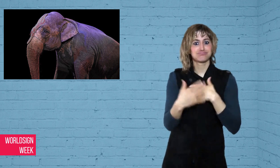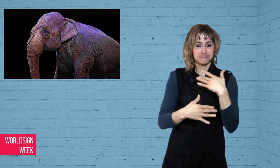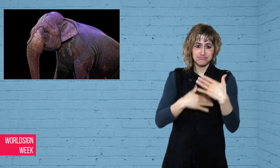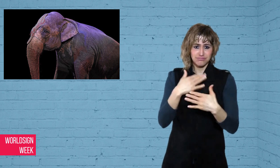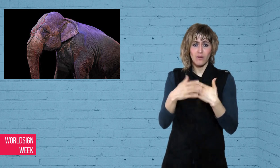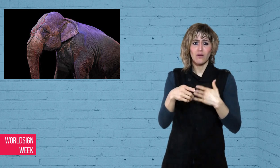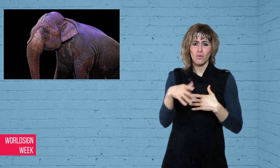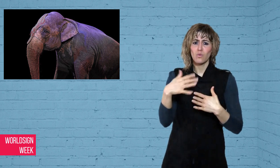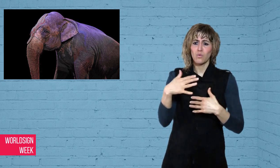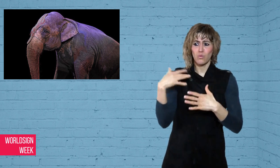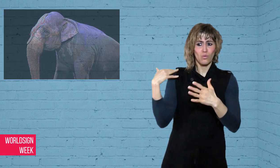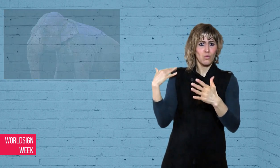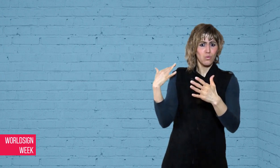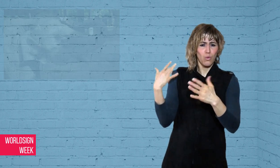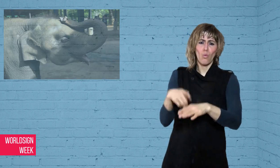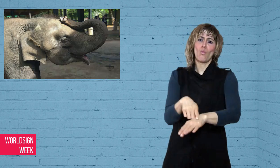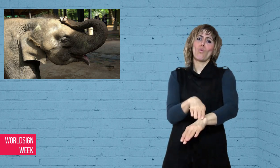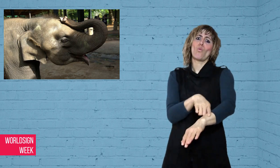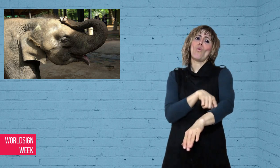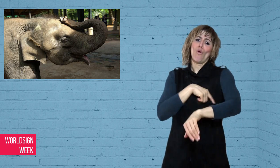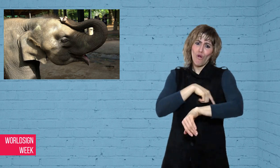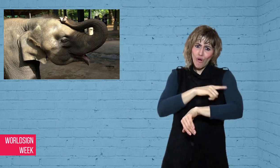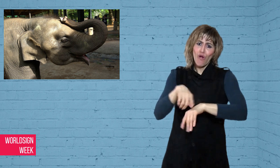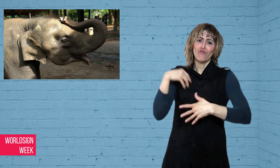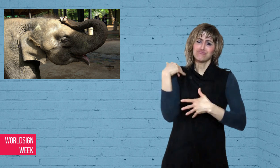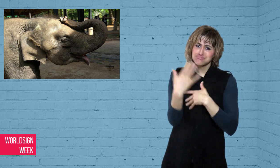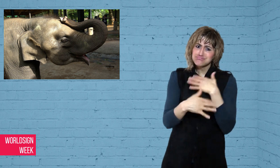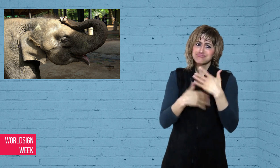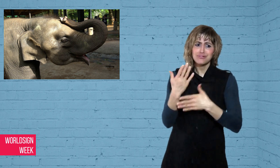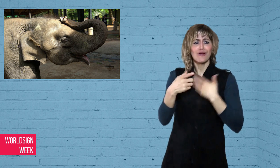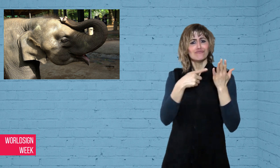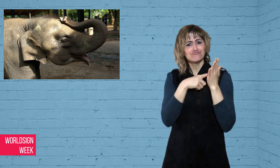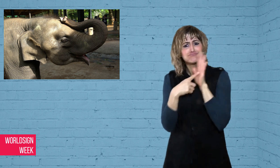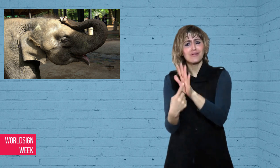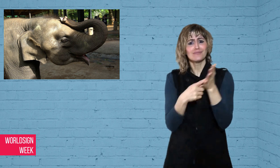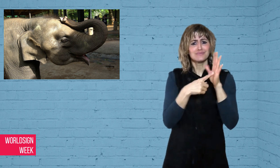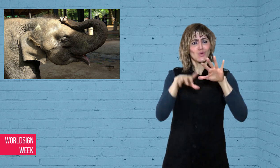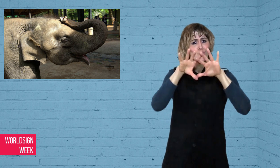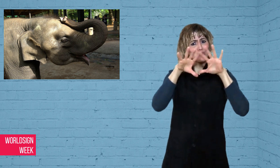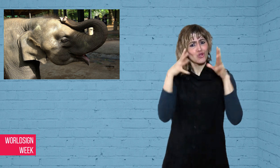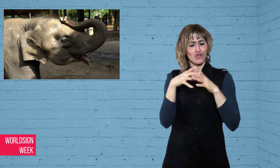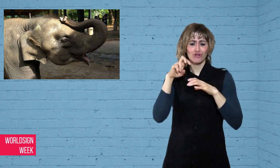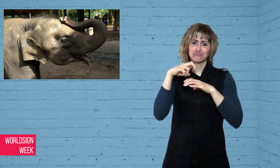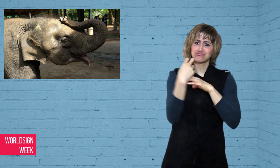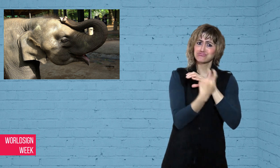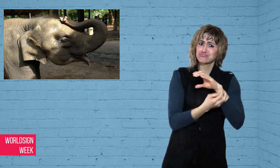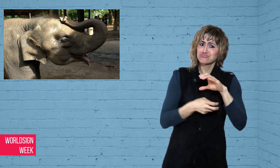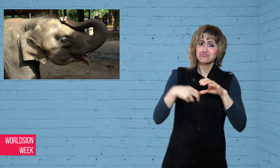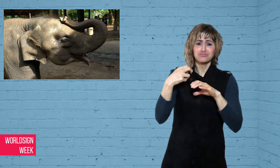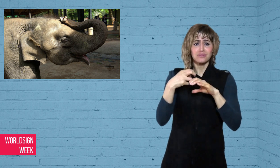Through its long run, the circus had an